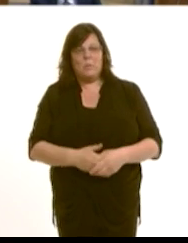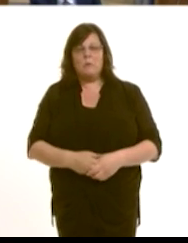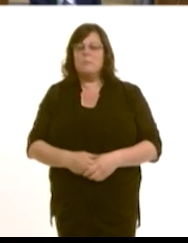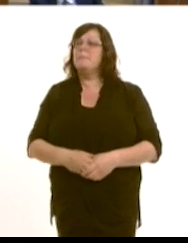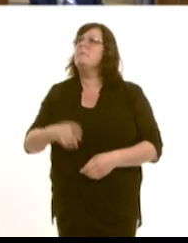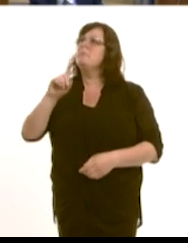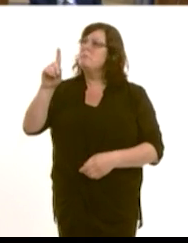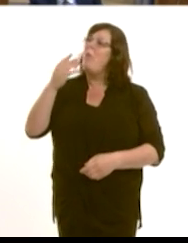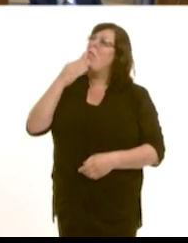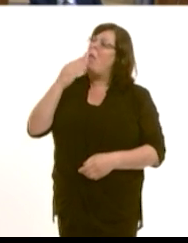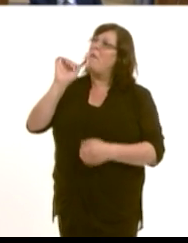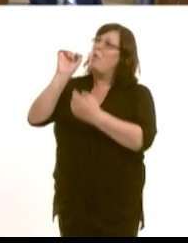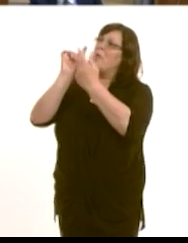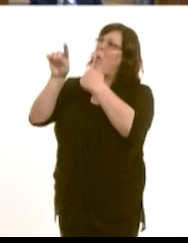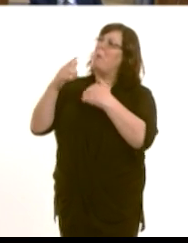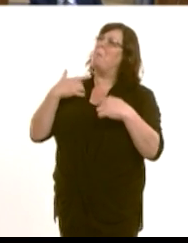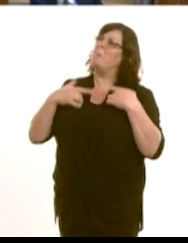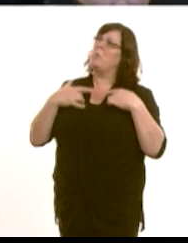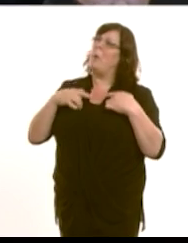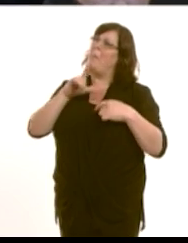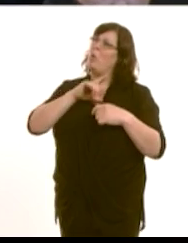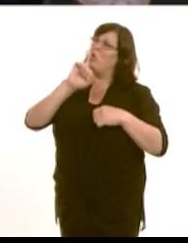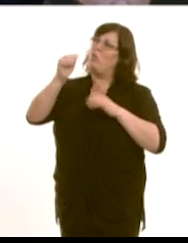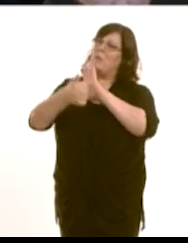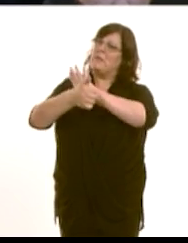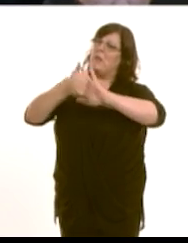It was very interesting, if I may say so, because your skills Minister, in response